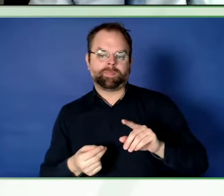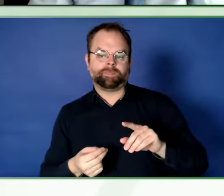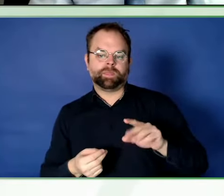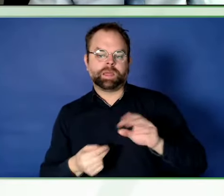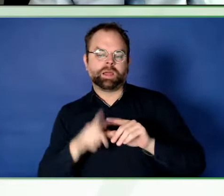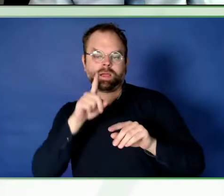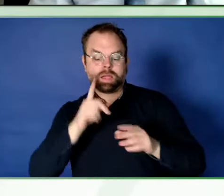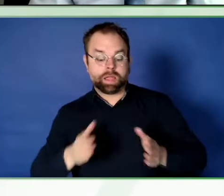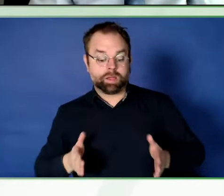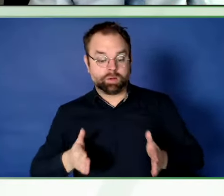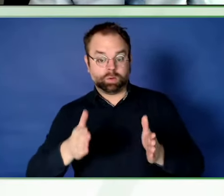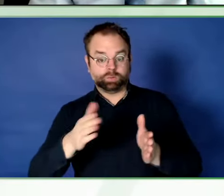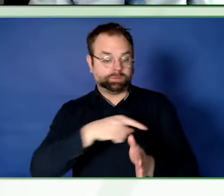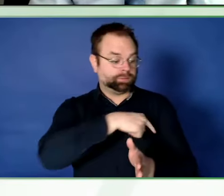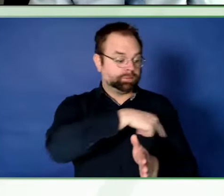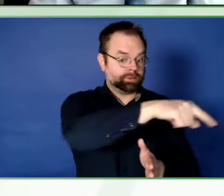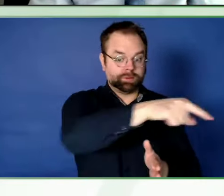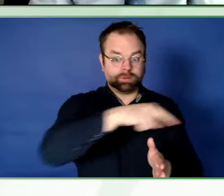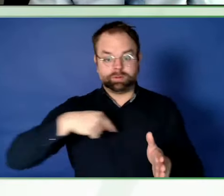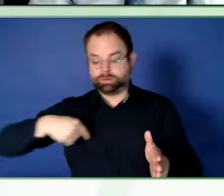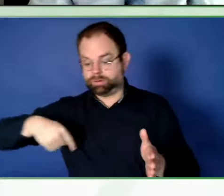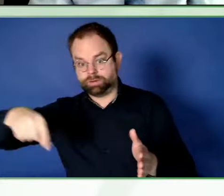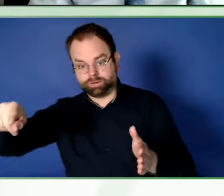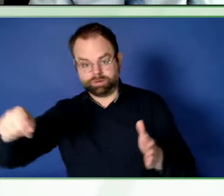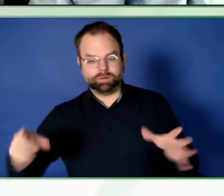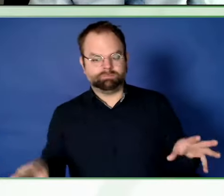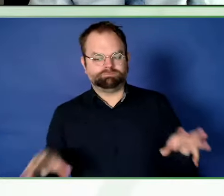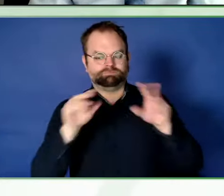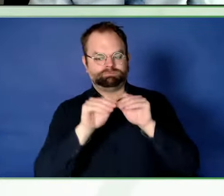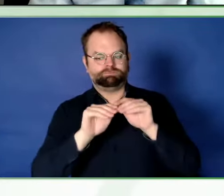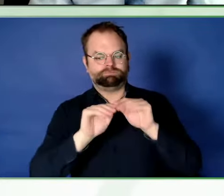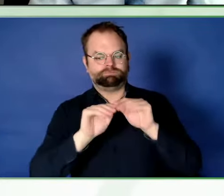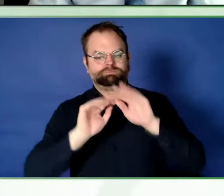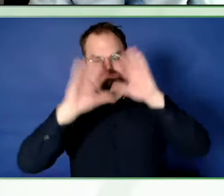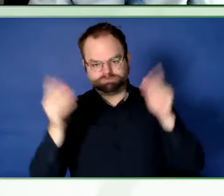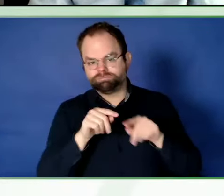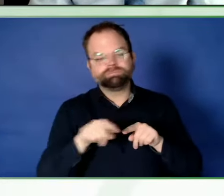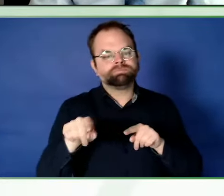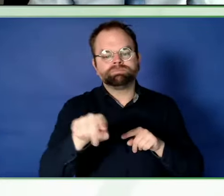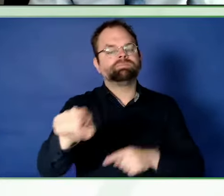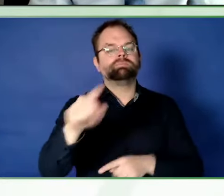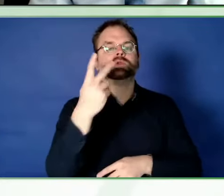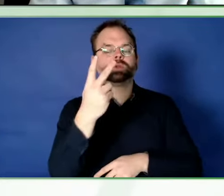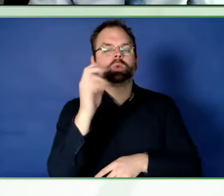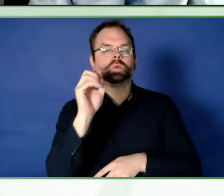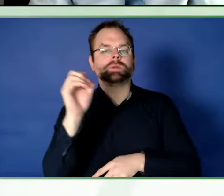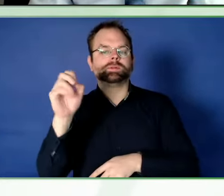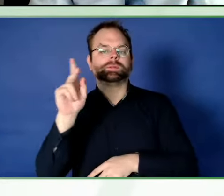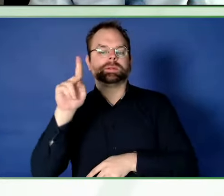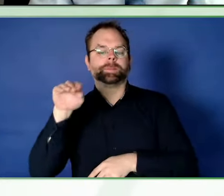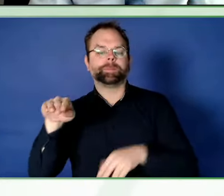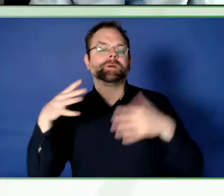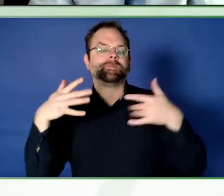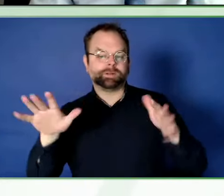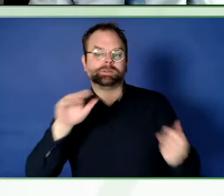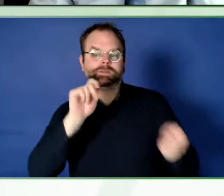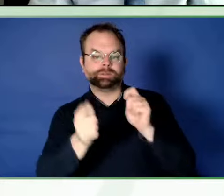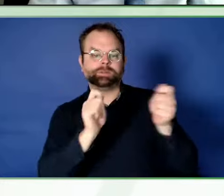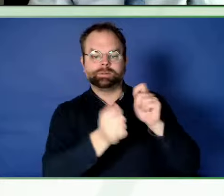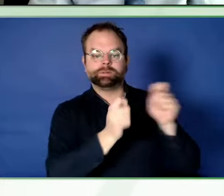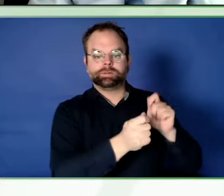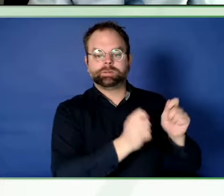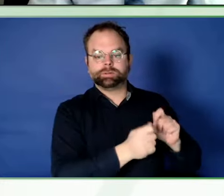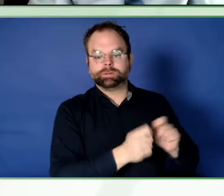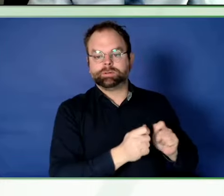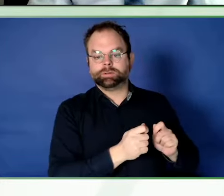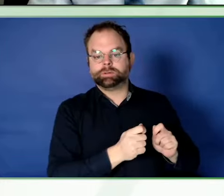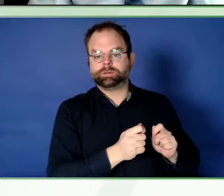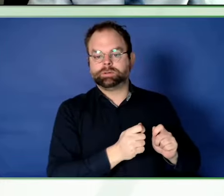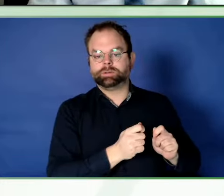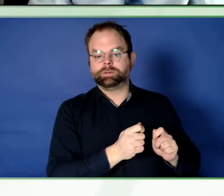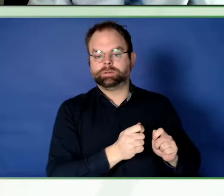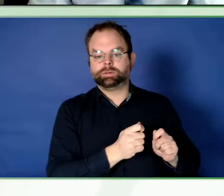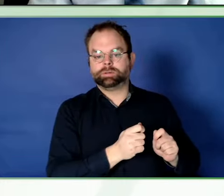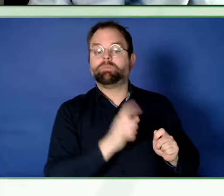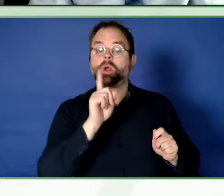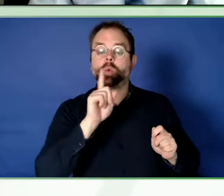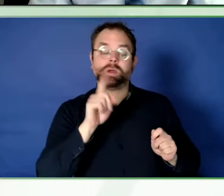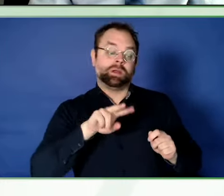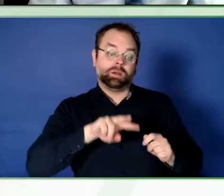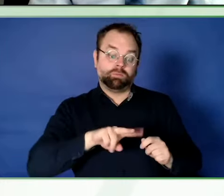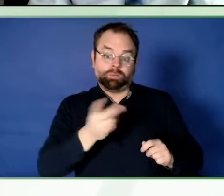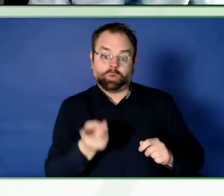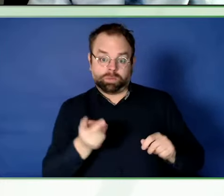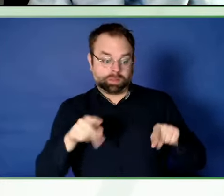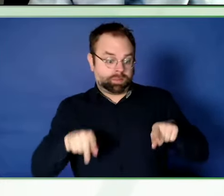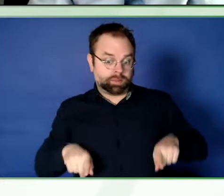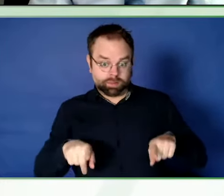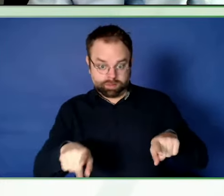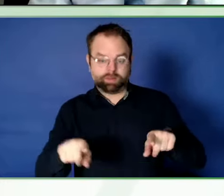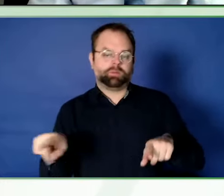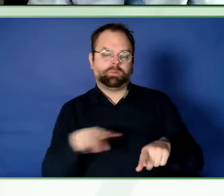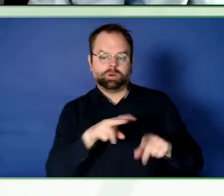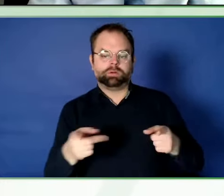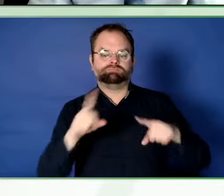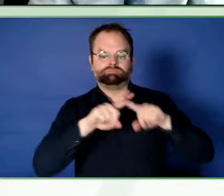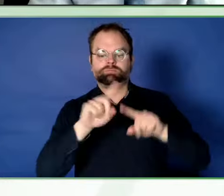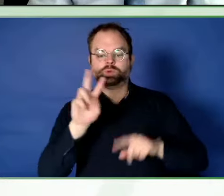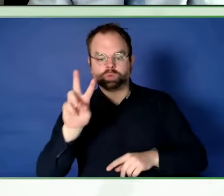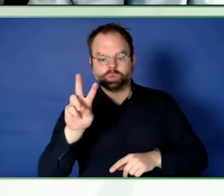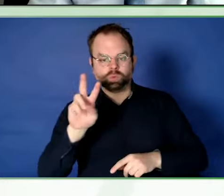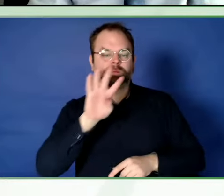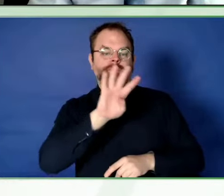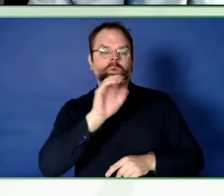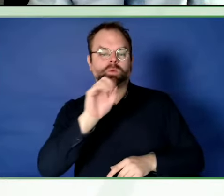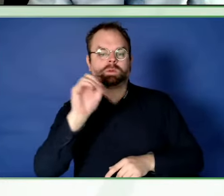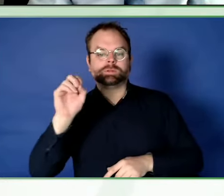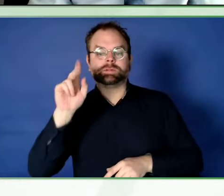And we are approximately 10 persons of implementation of the whole programme.